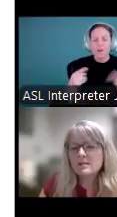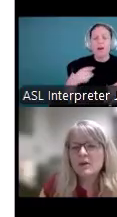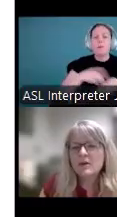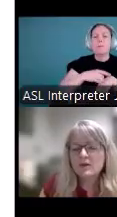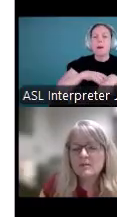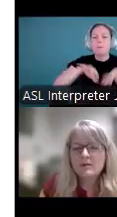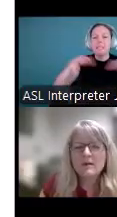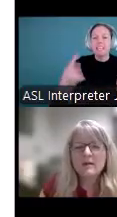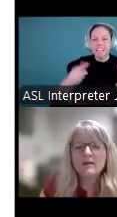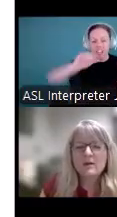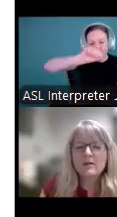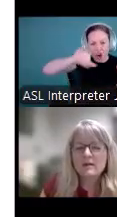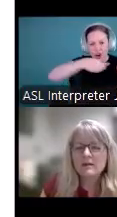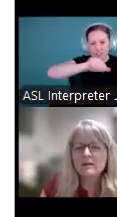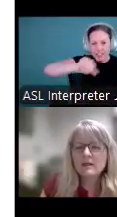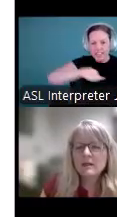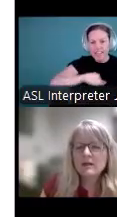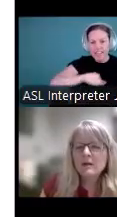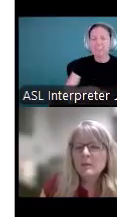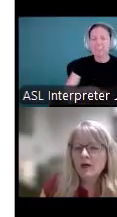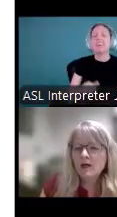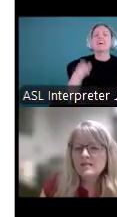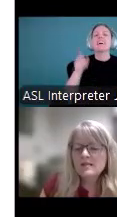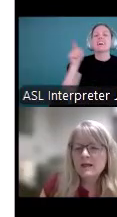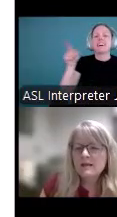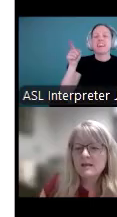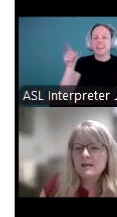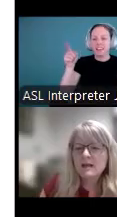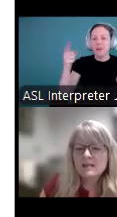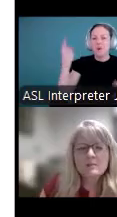somewhere in the community, in one of the parks that has